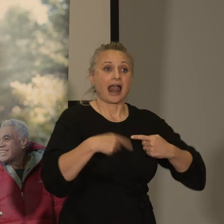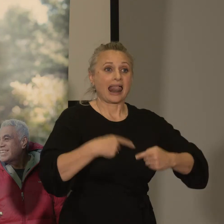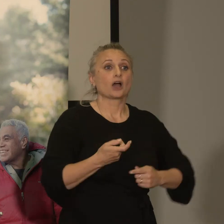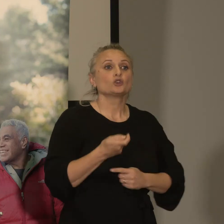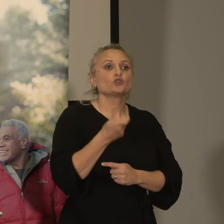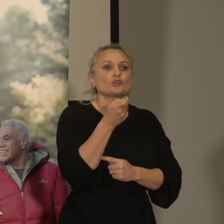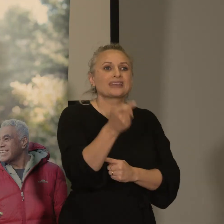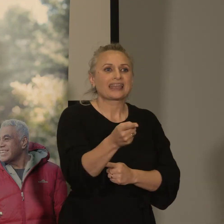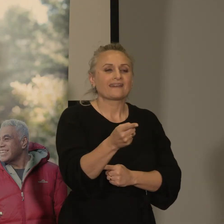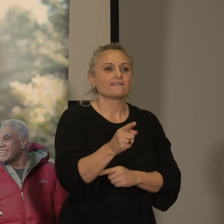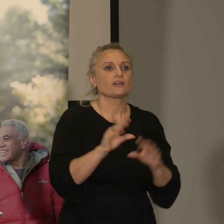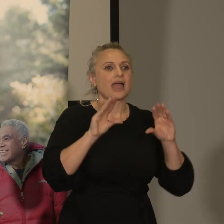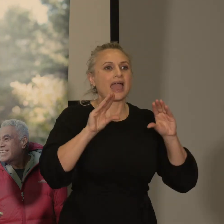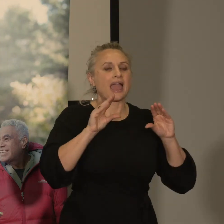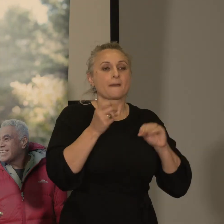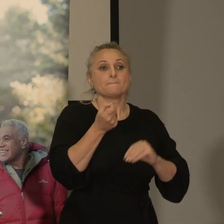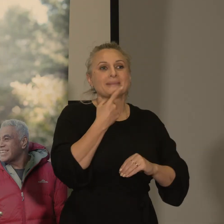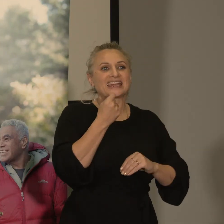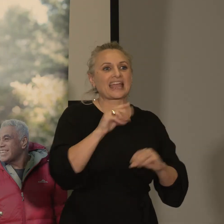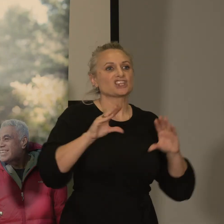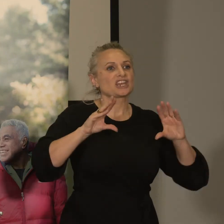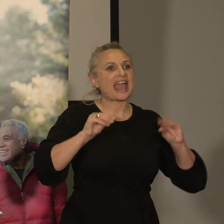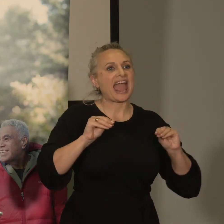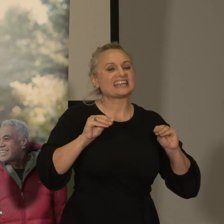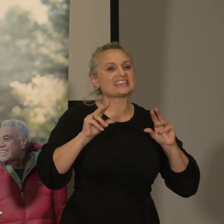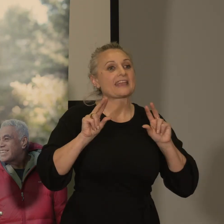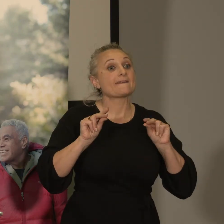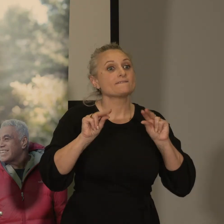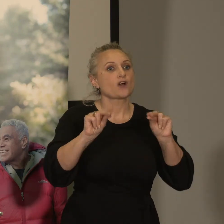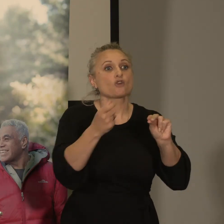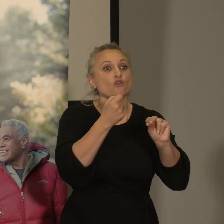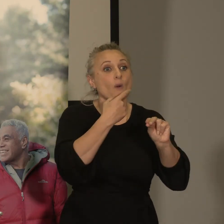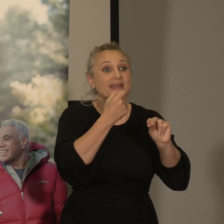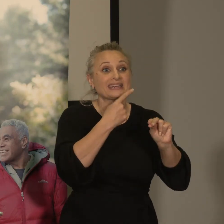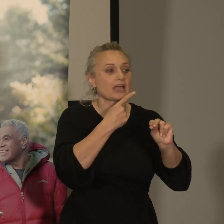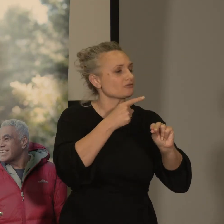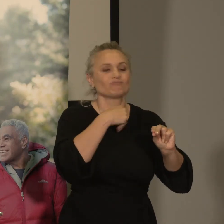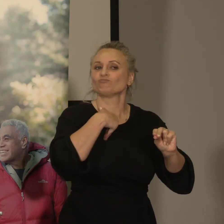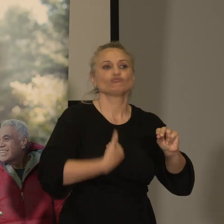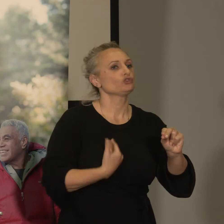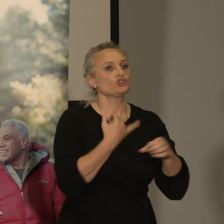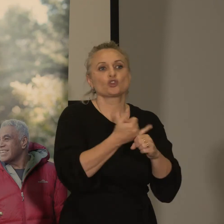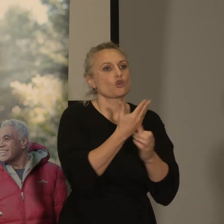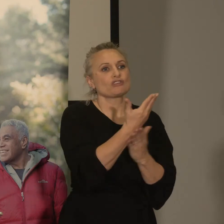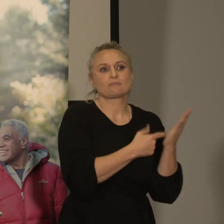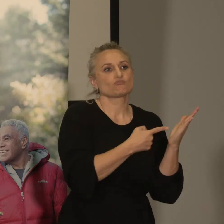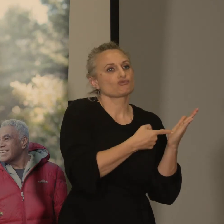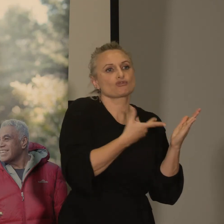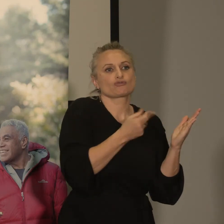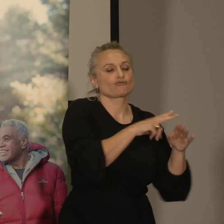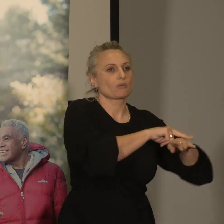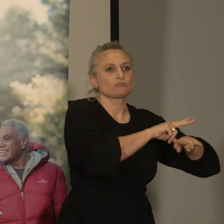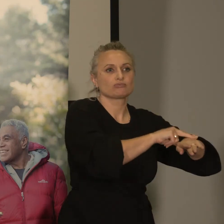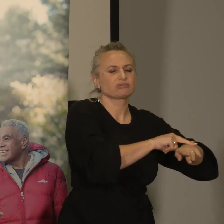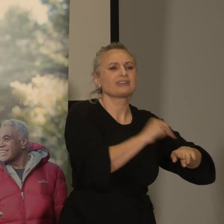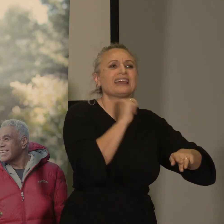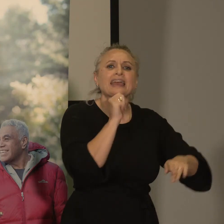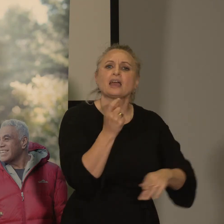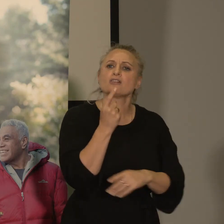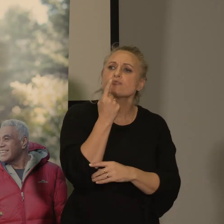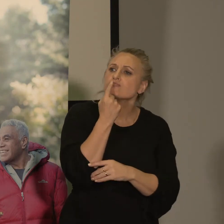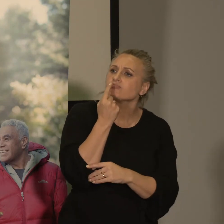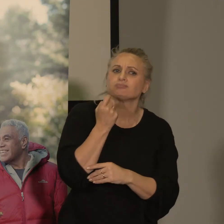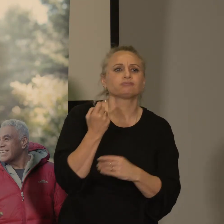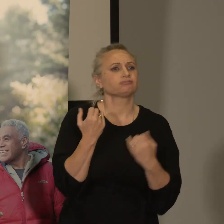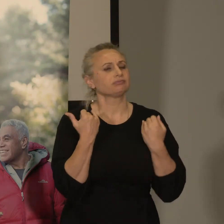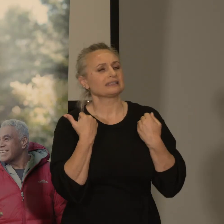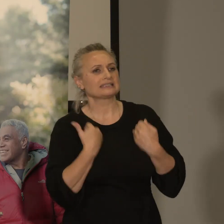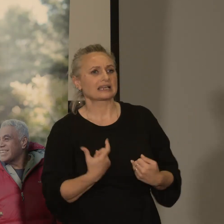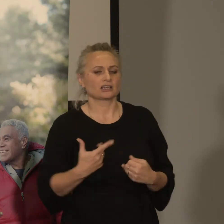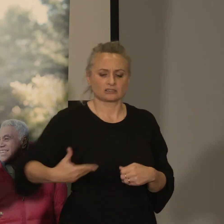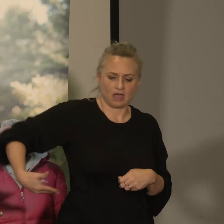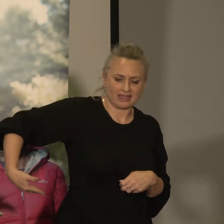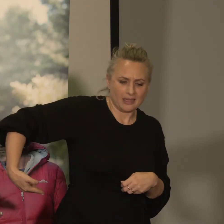COVID-19